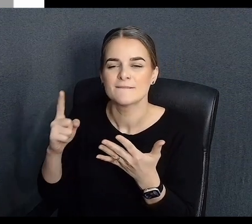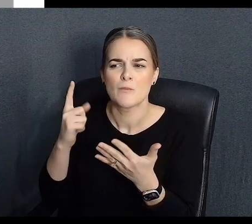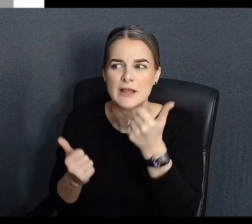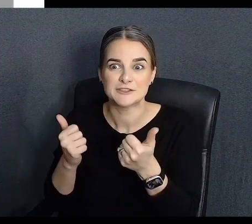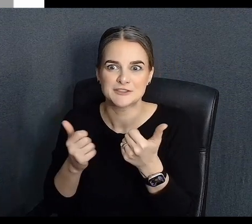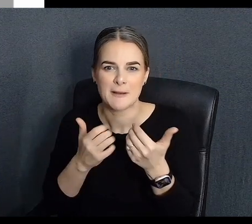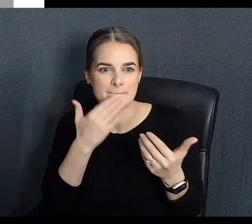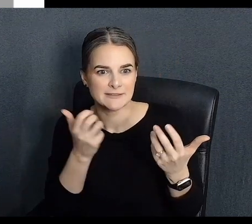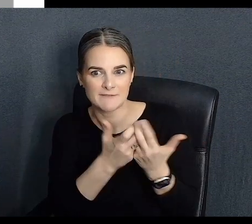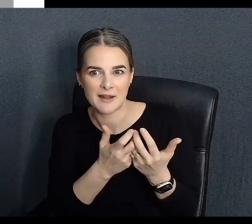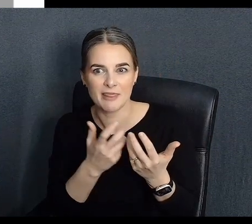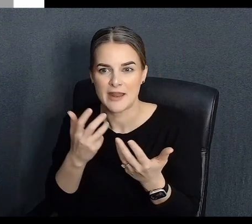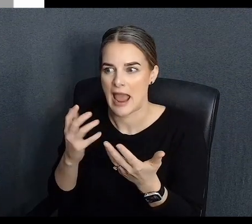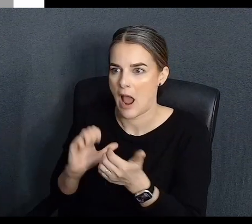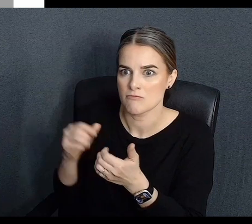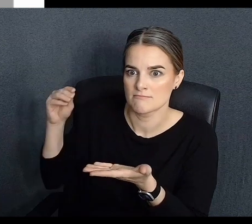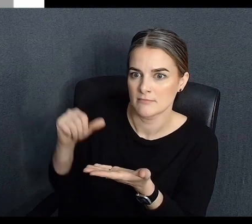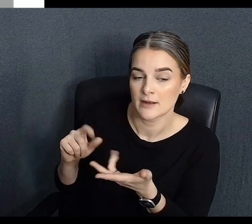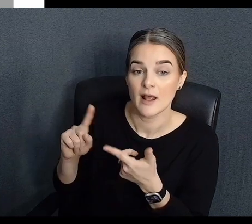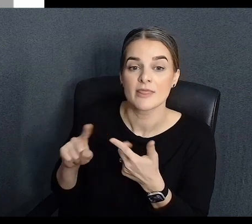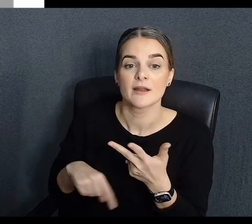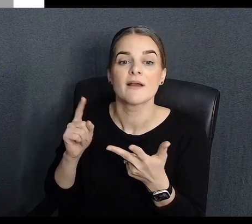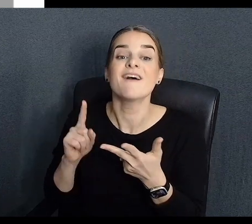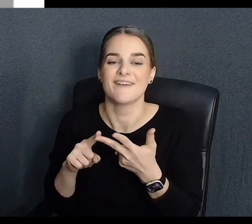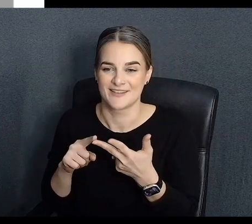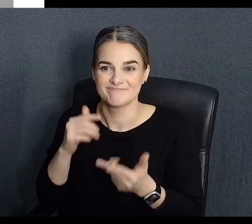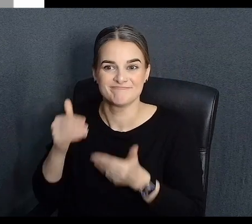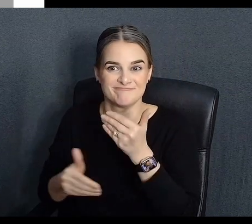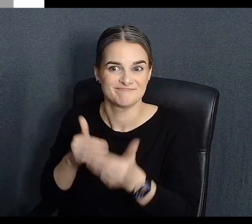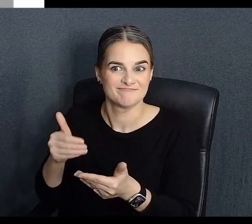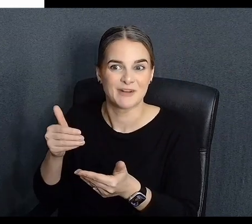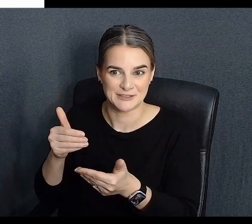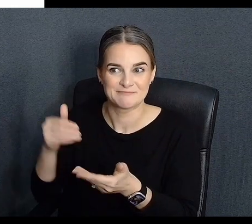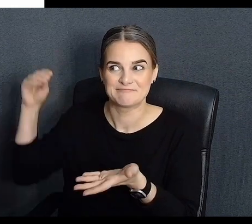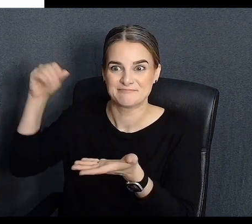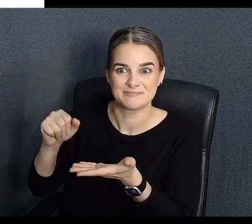and then we obtain that AAC device for the person to own.